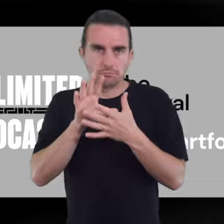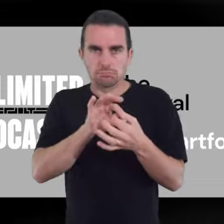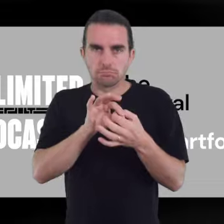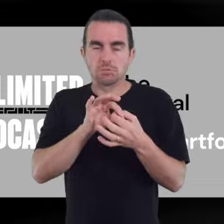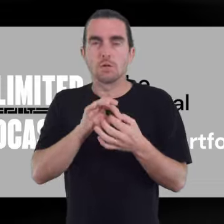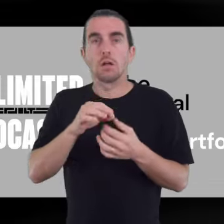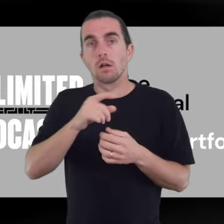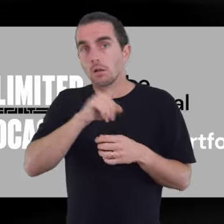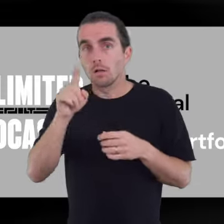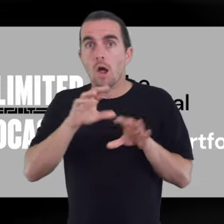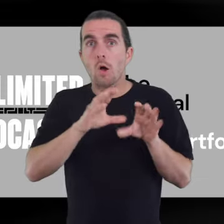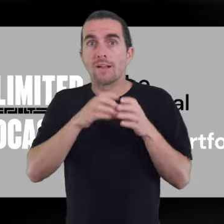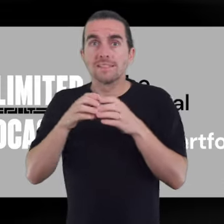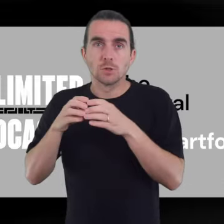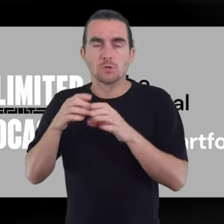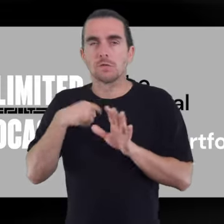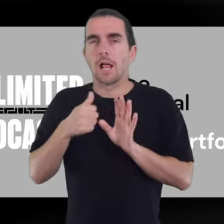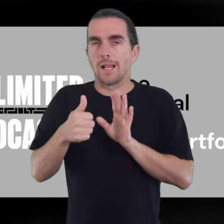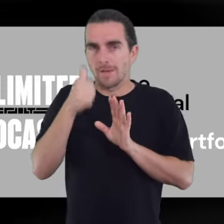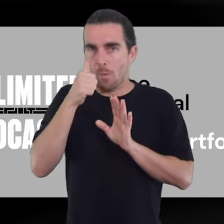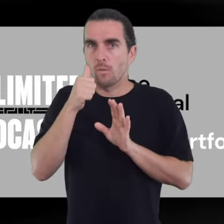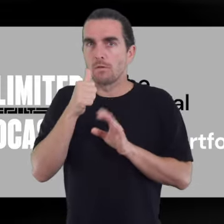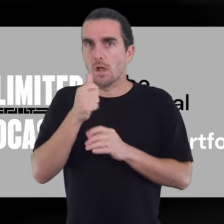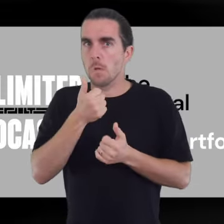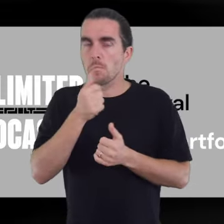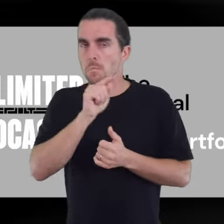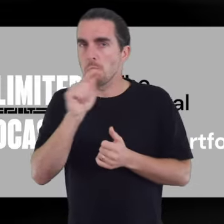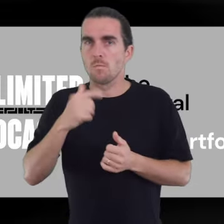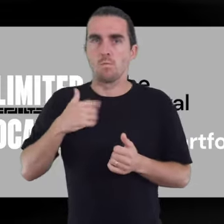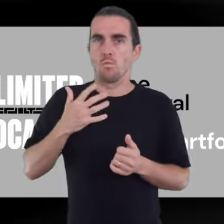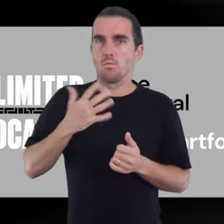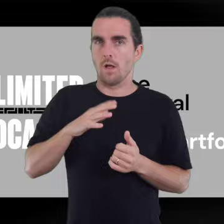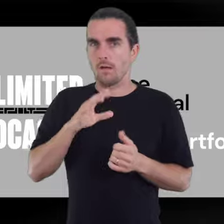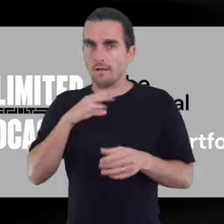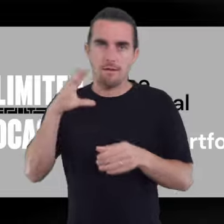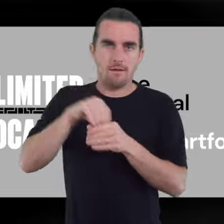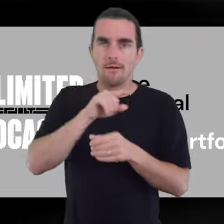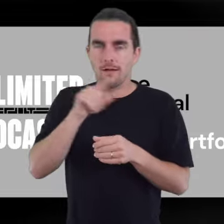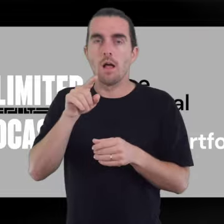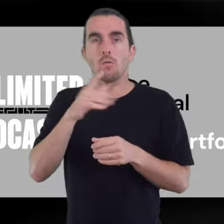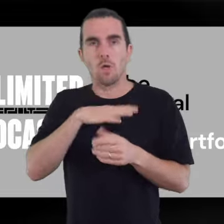with organizations that I knew worked in the kind of area that I lived, because I wanted to connect and reach out to people,